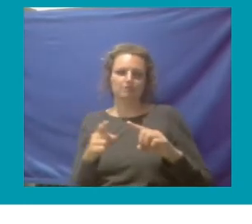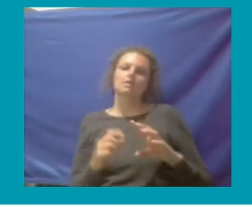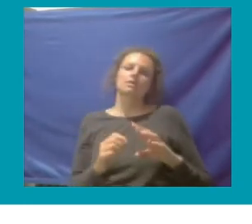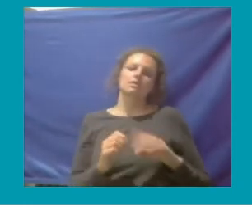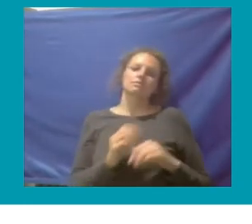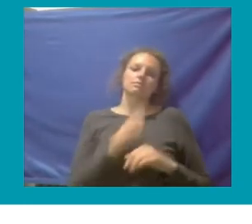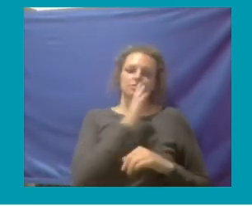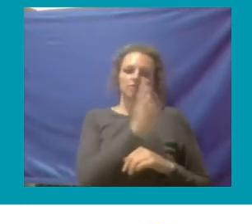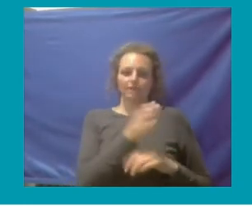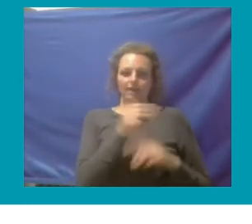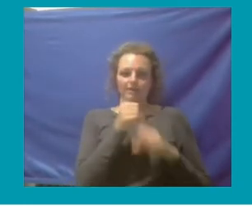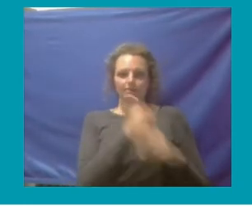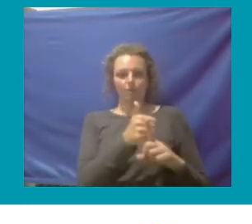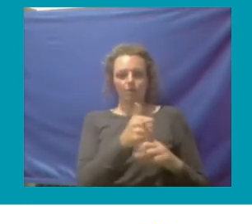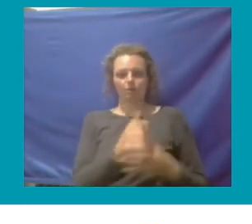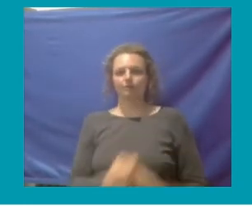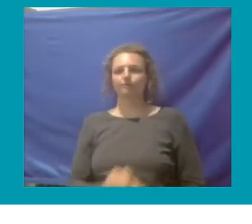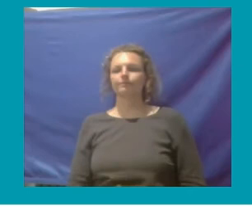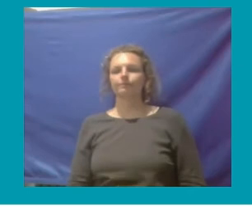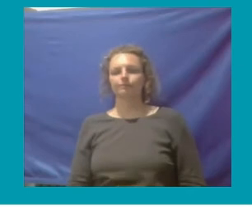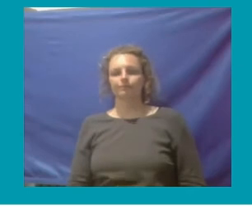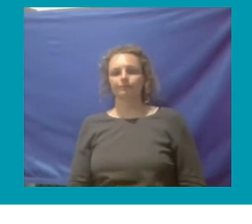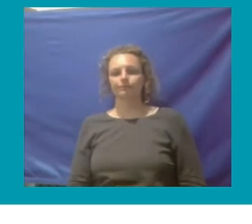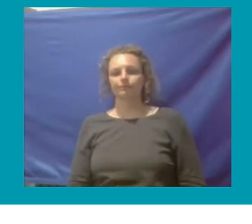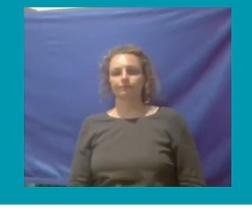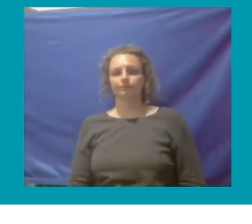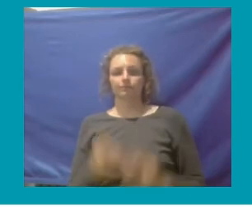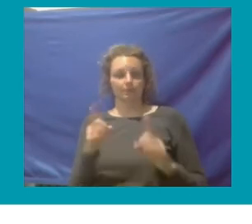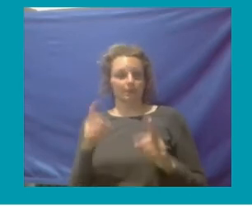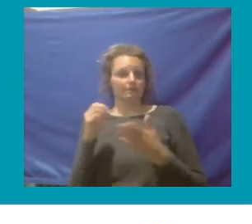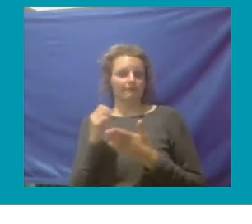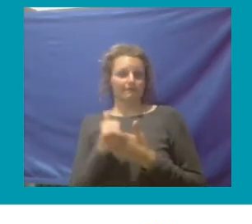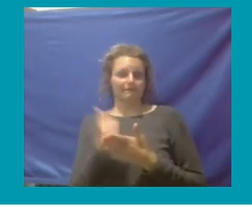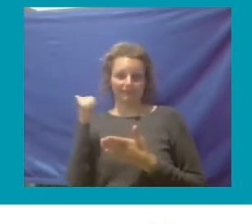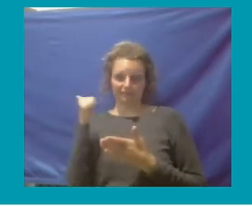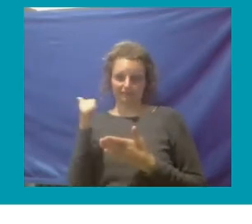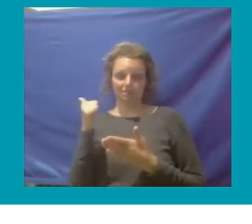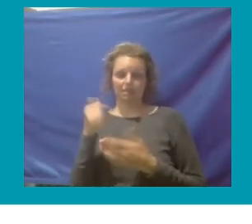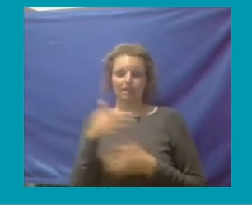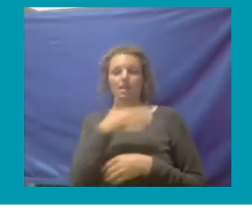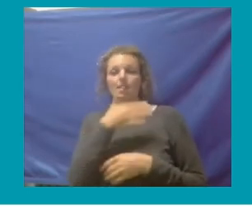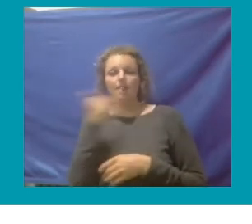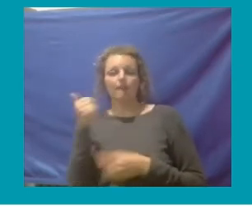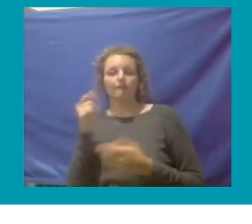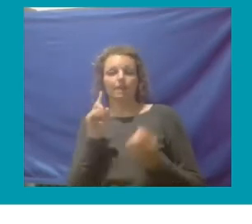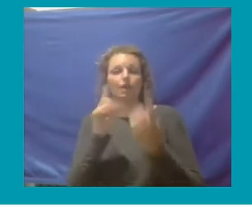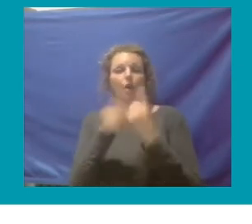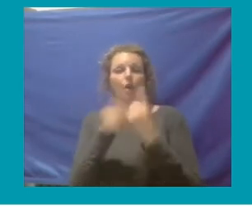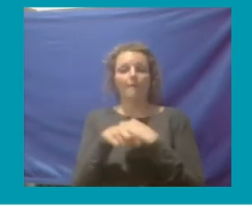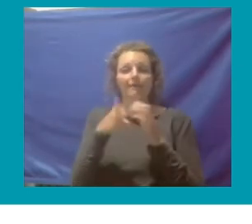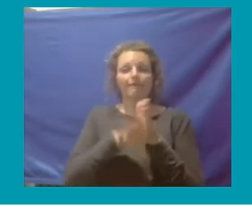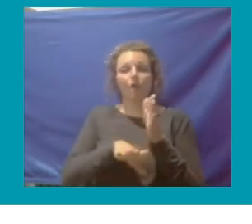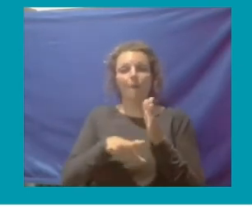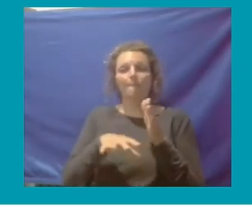I think we finished with the questions but really lovely comment from Jeanette who is saying how great it is that they